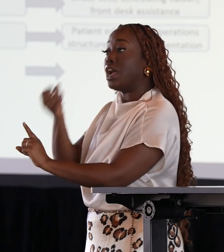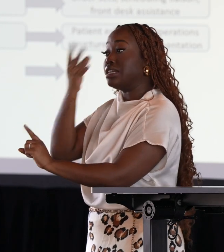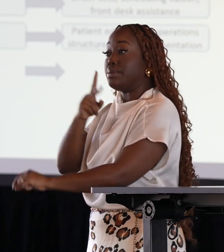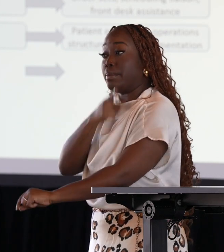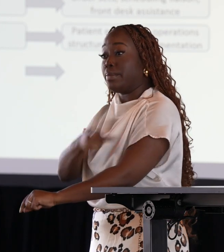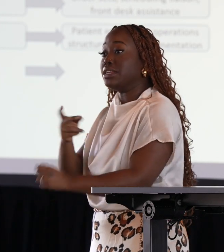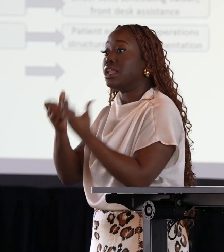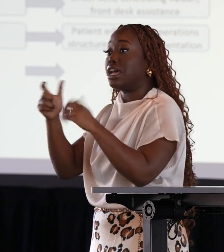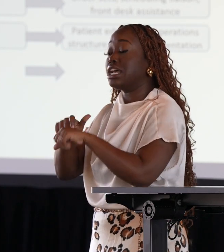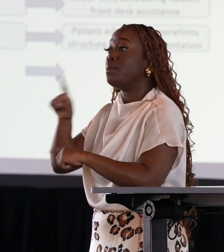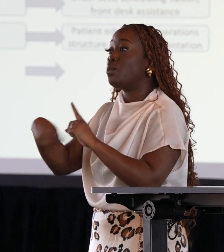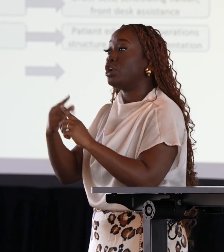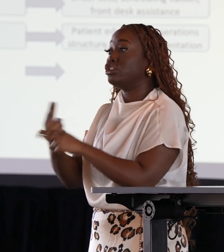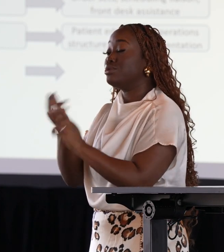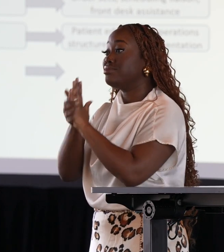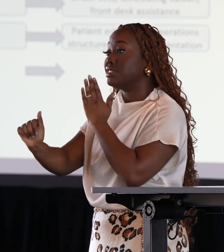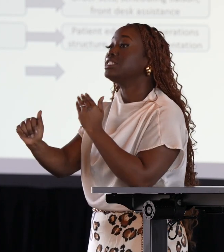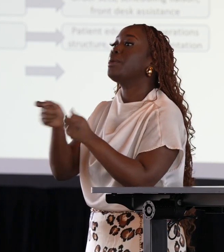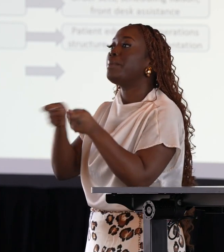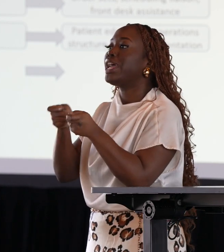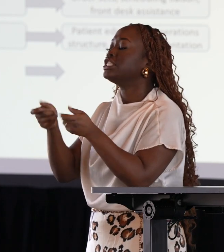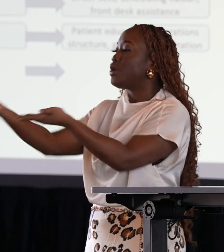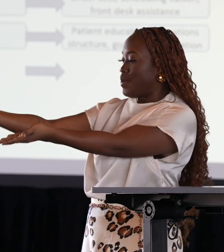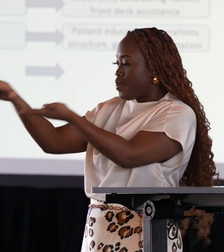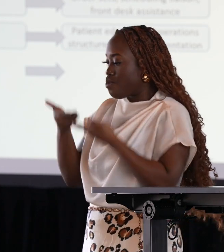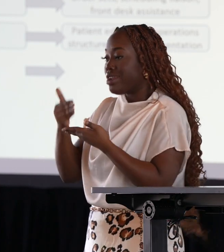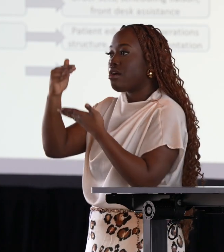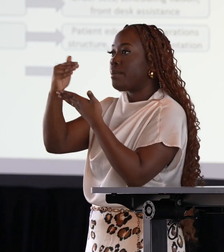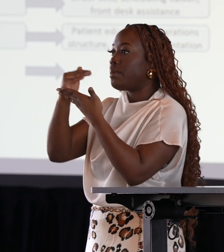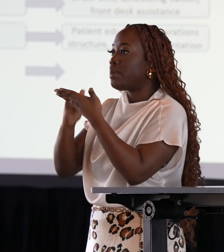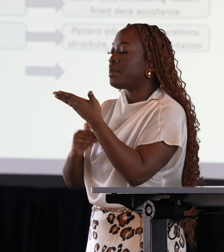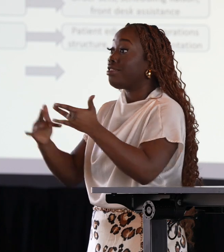talk about skill maintenance, I bring your list of concerns. All right, so if you can tell the therapist, I want to work on